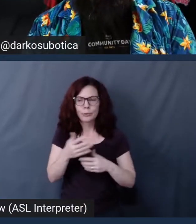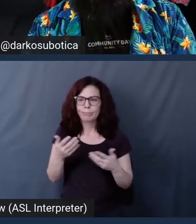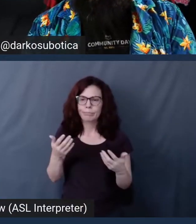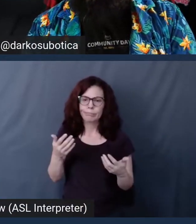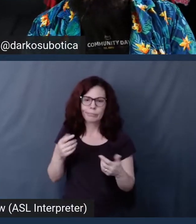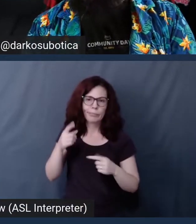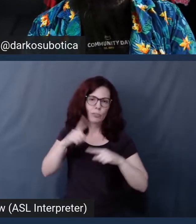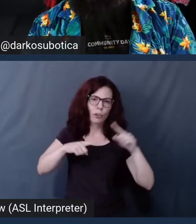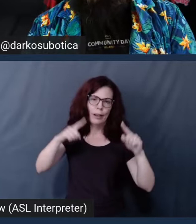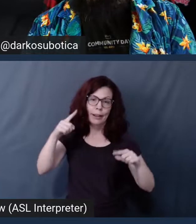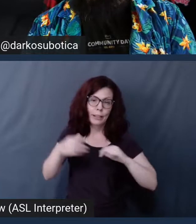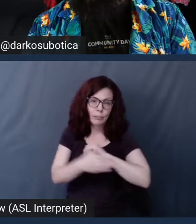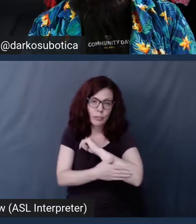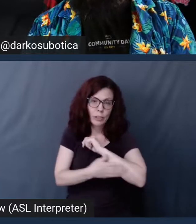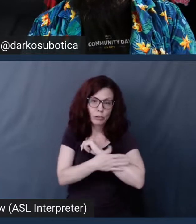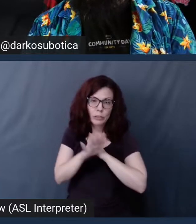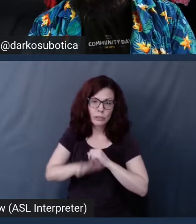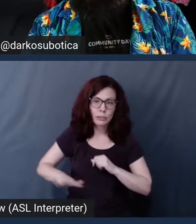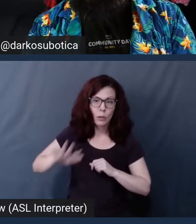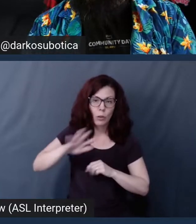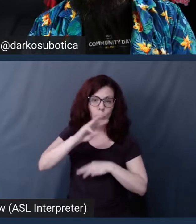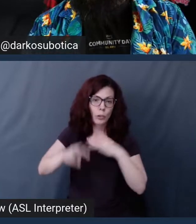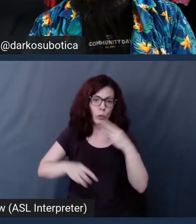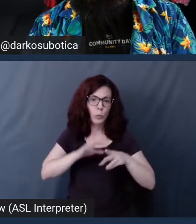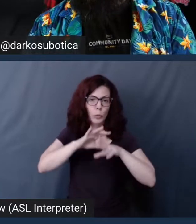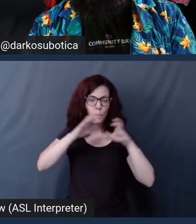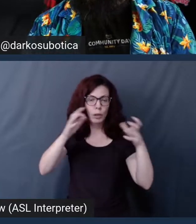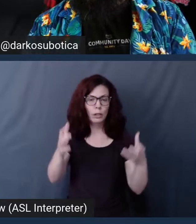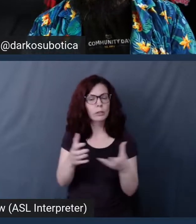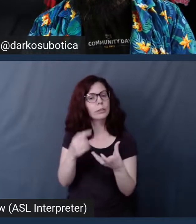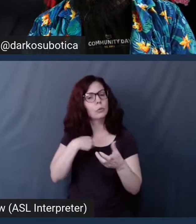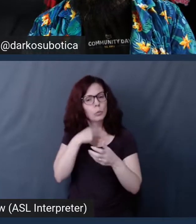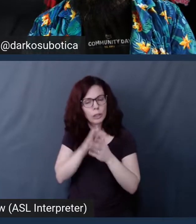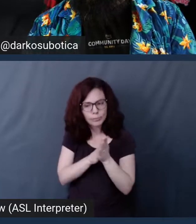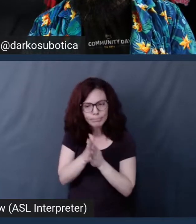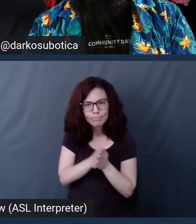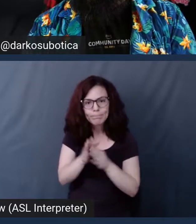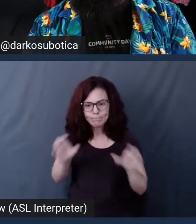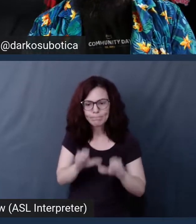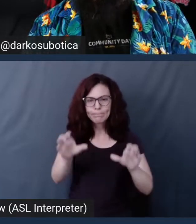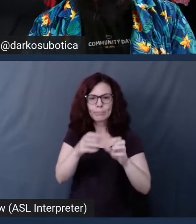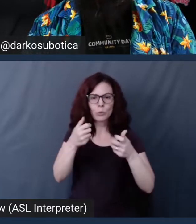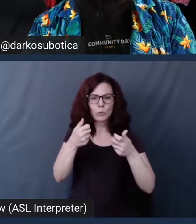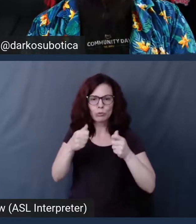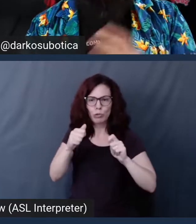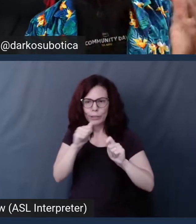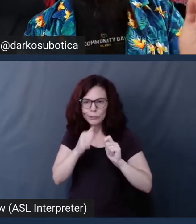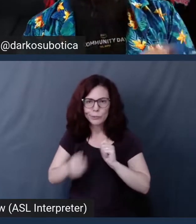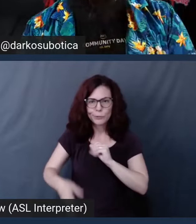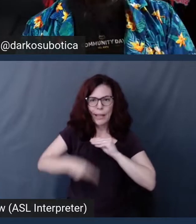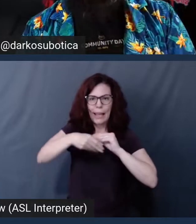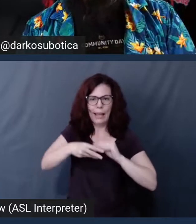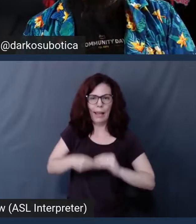of different countries all around the world and we're aggressively looking to add additional countries. Excellent, excellent.